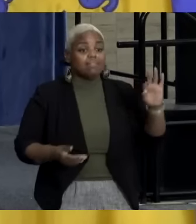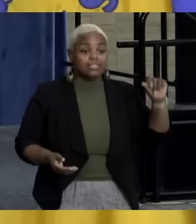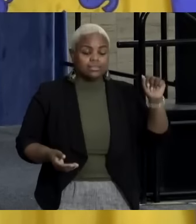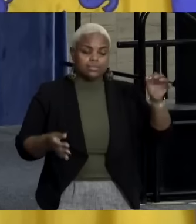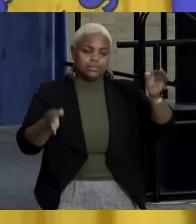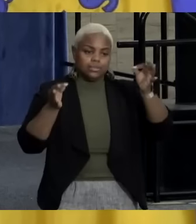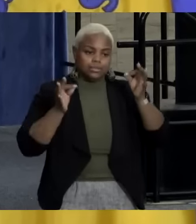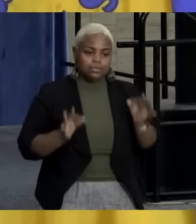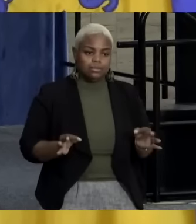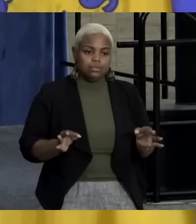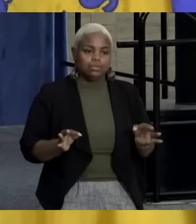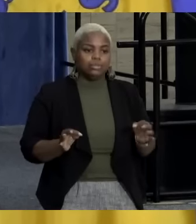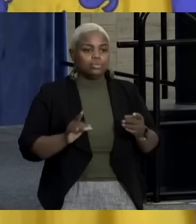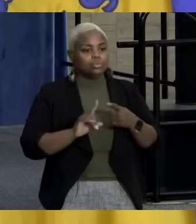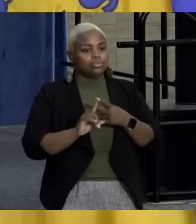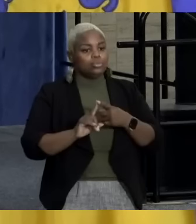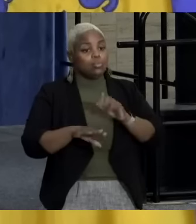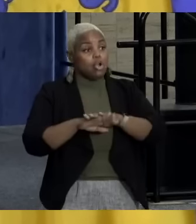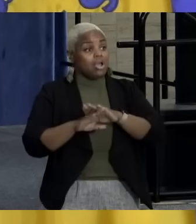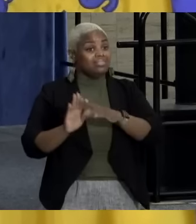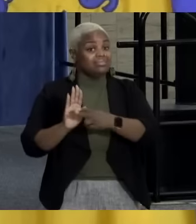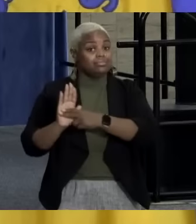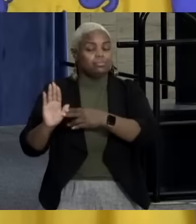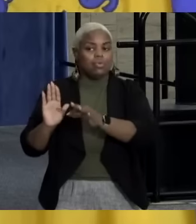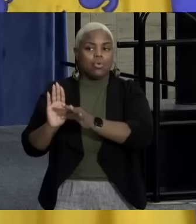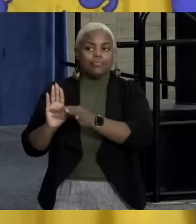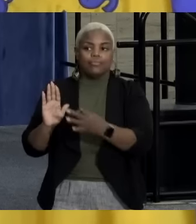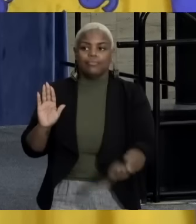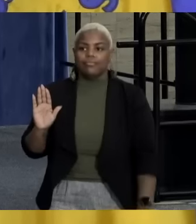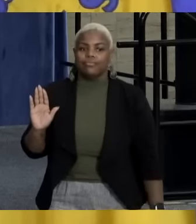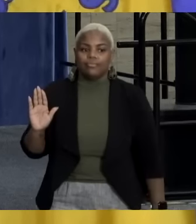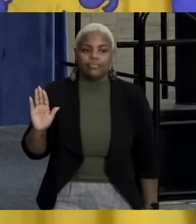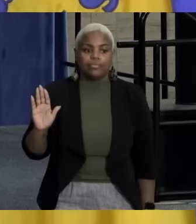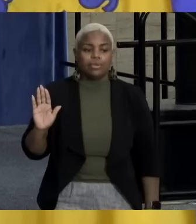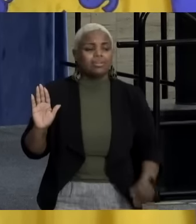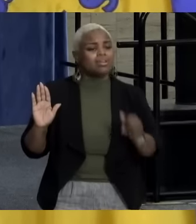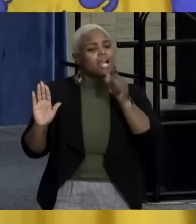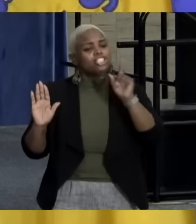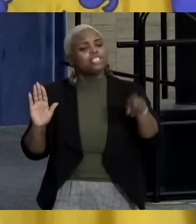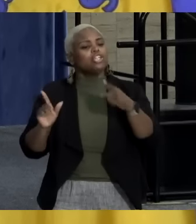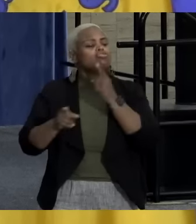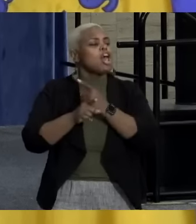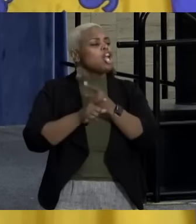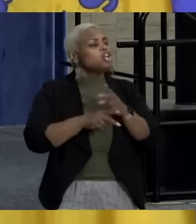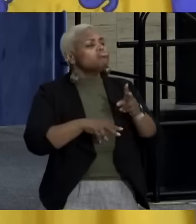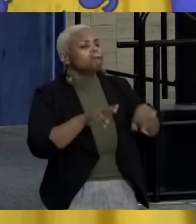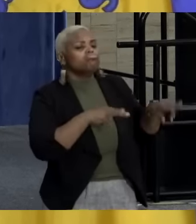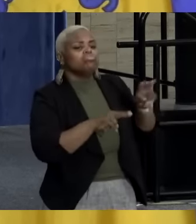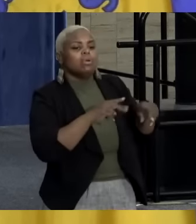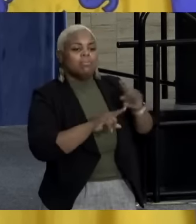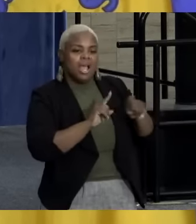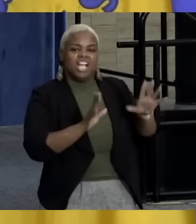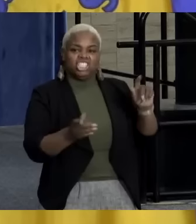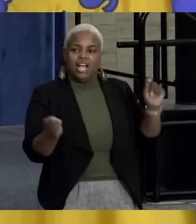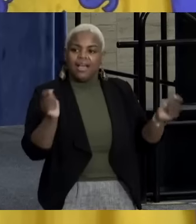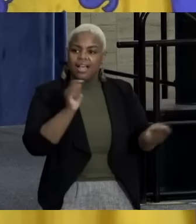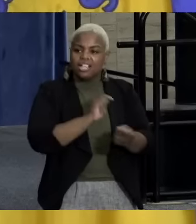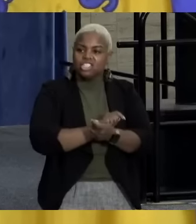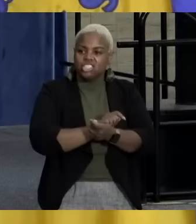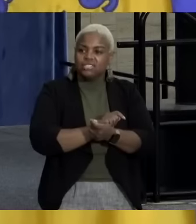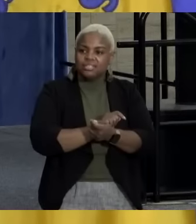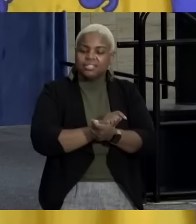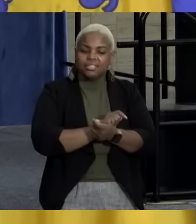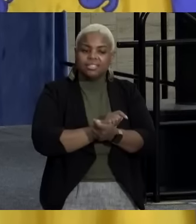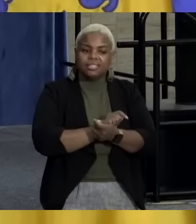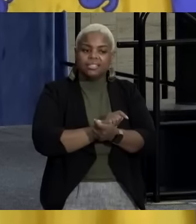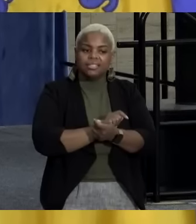boxed warning is not just regulatory. It's revolutionary. What happens here will be followed